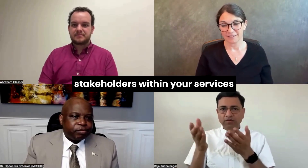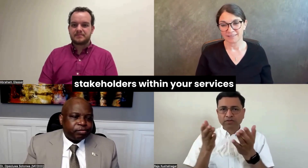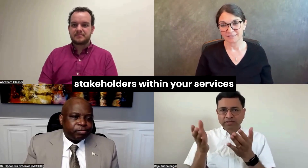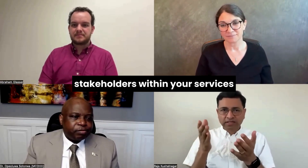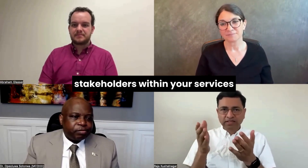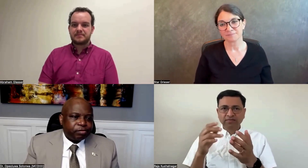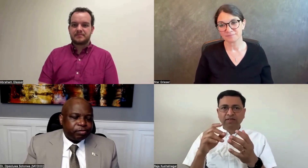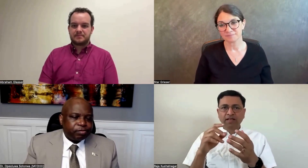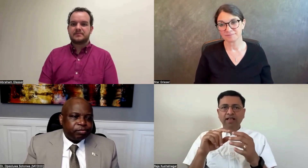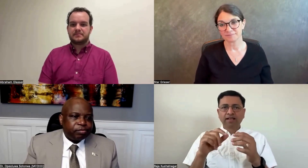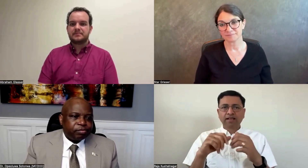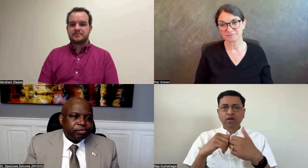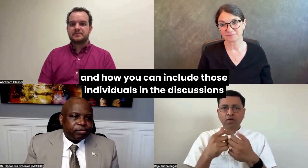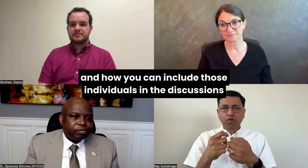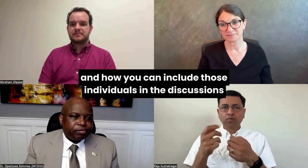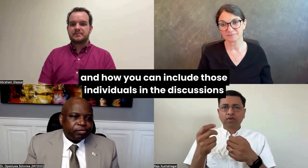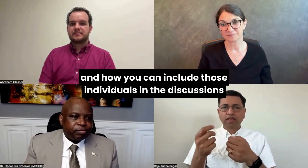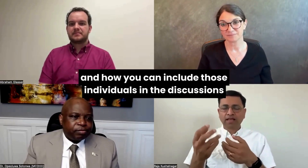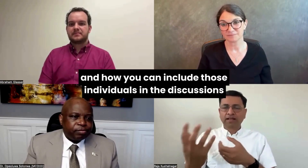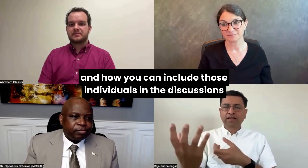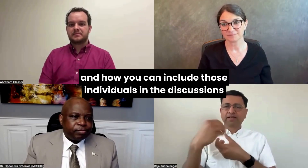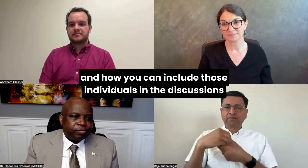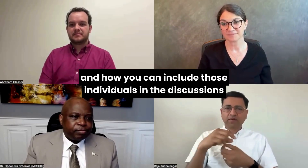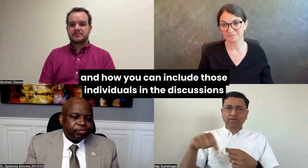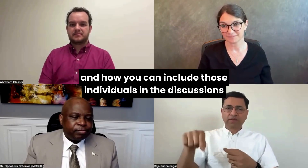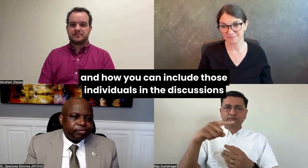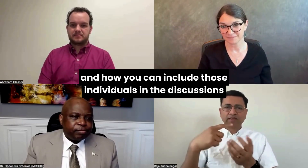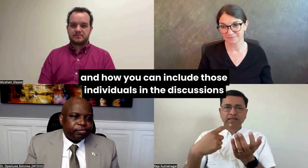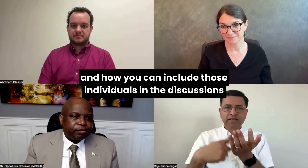and how you can include those individuals in the discussions